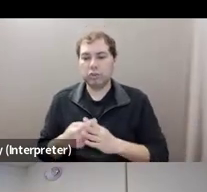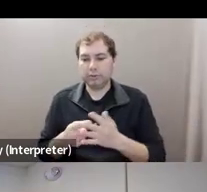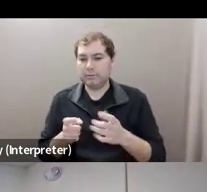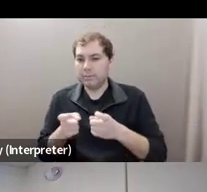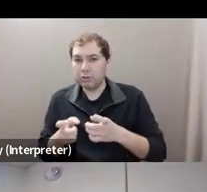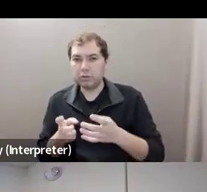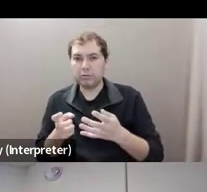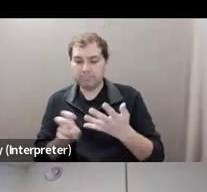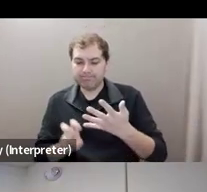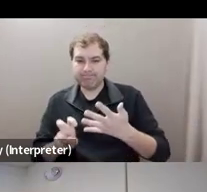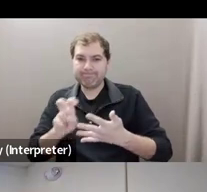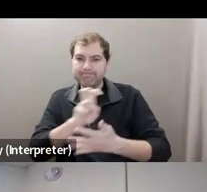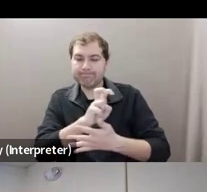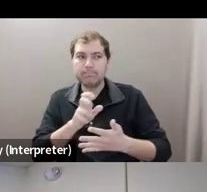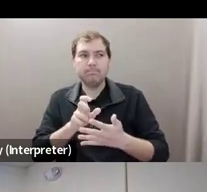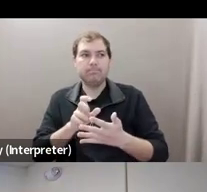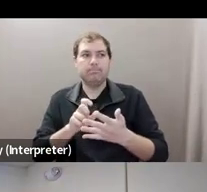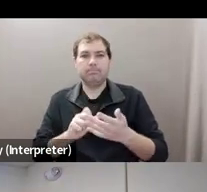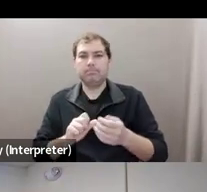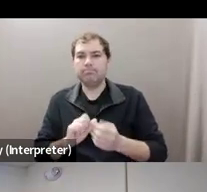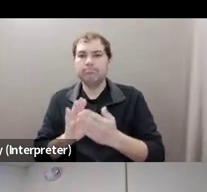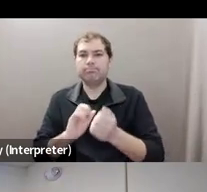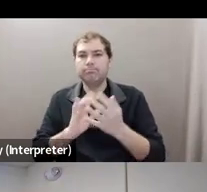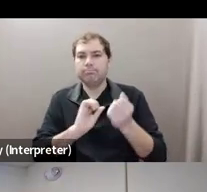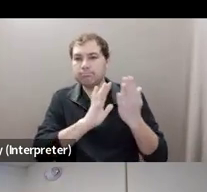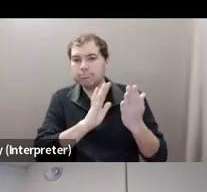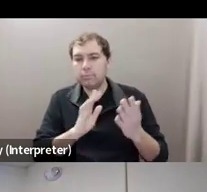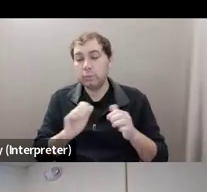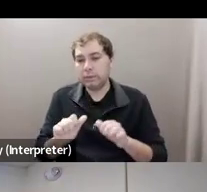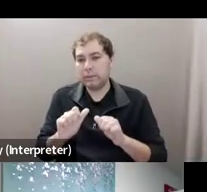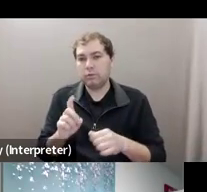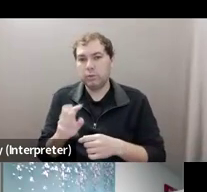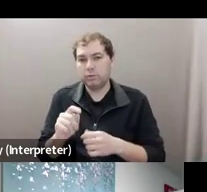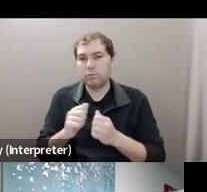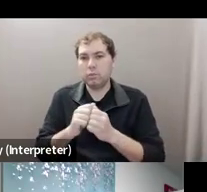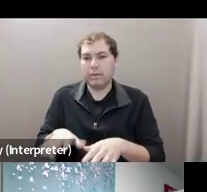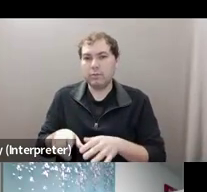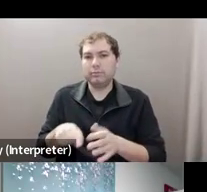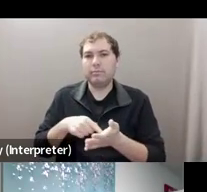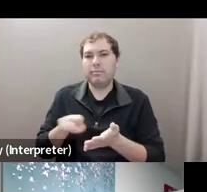17036717673: something that we can do, even without having to pay an attorney. But there are